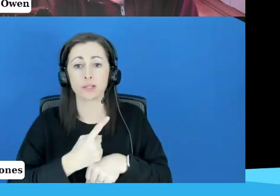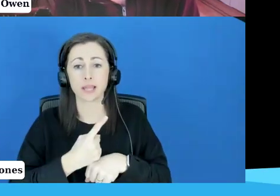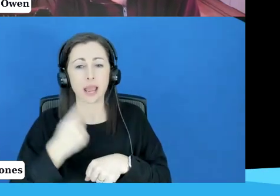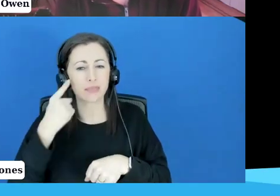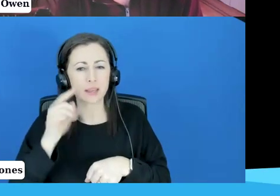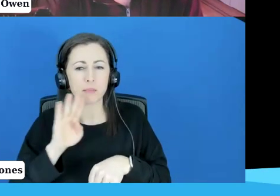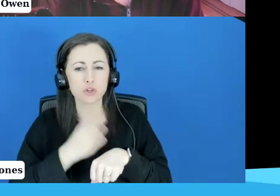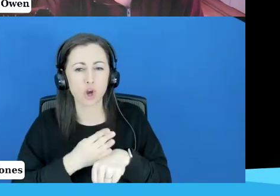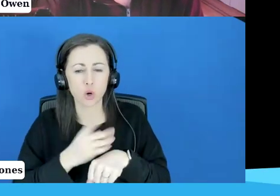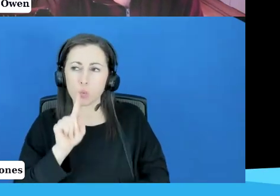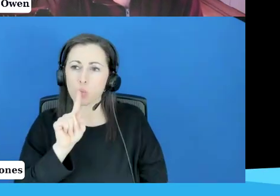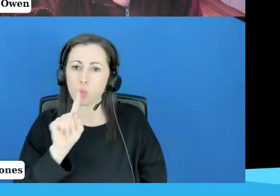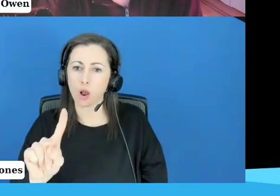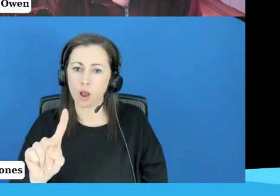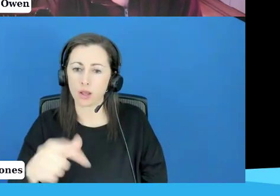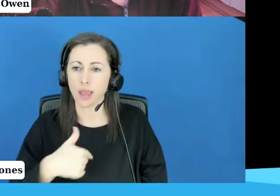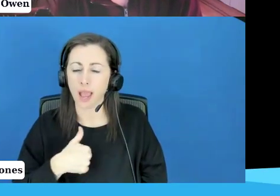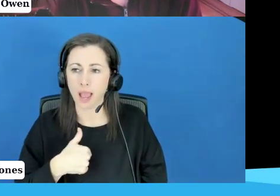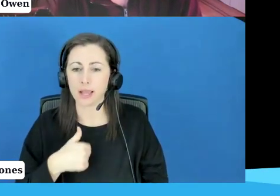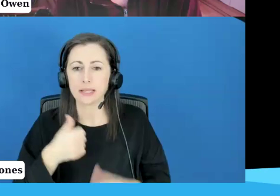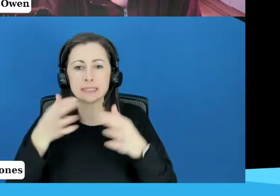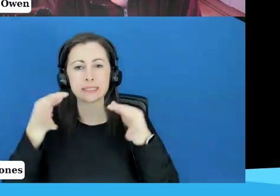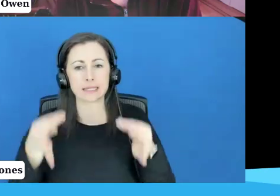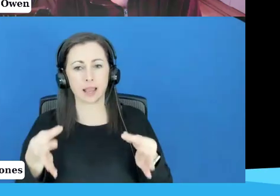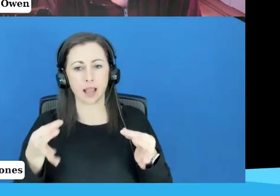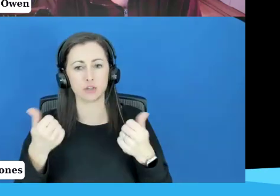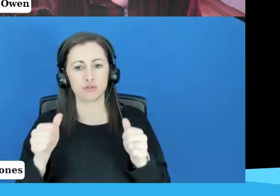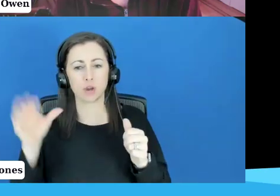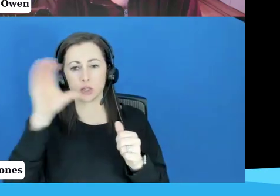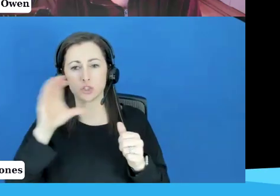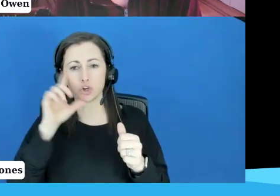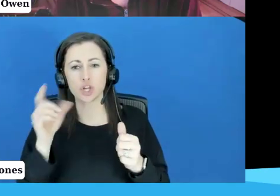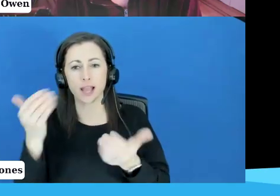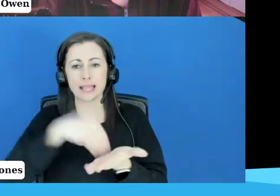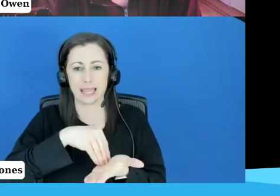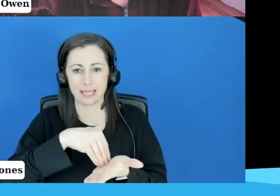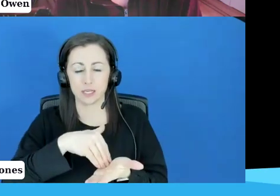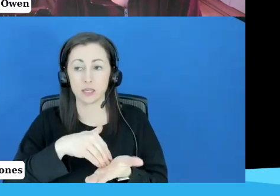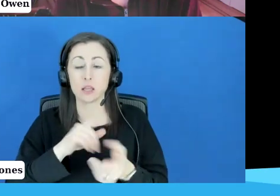she had just turned a year old. I said, let me try to do another search. But instead, I did like a Facebook search.